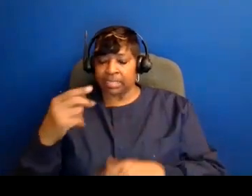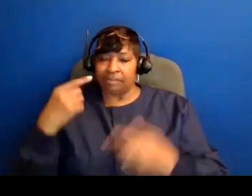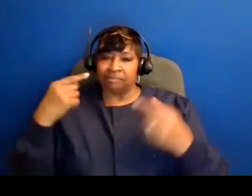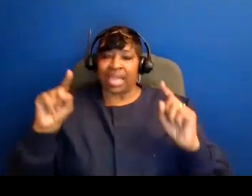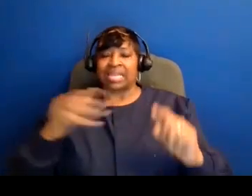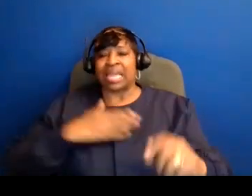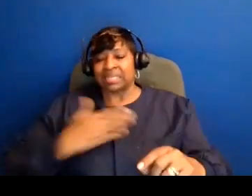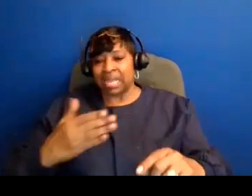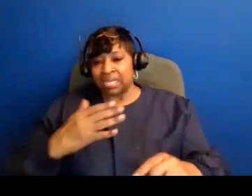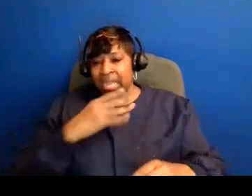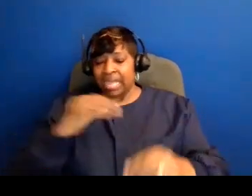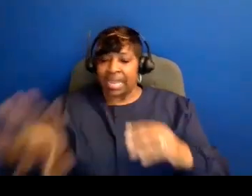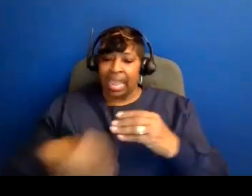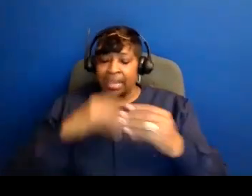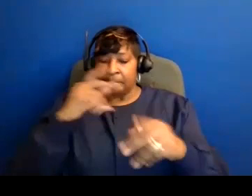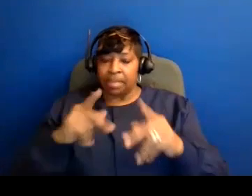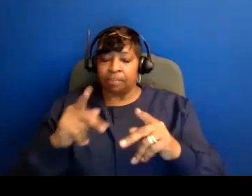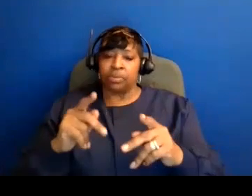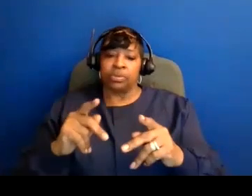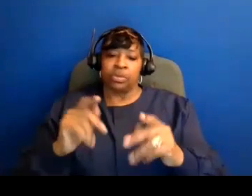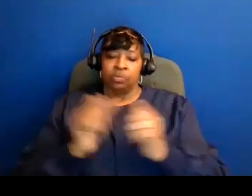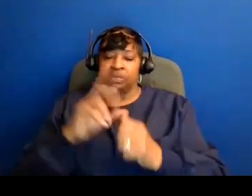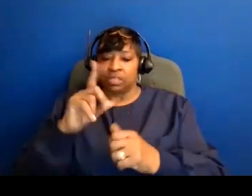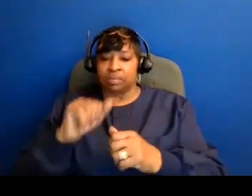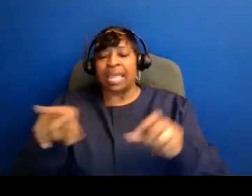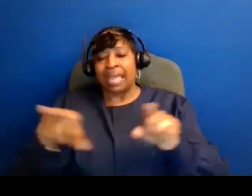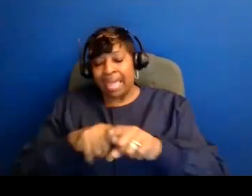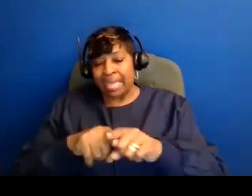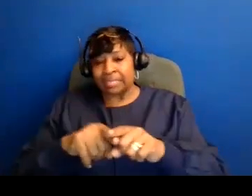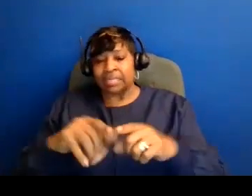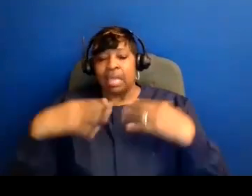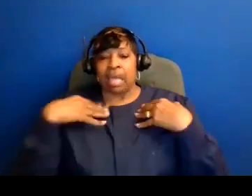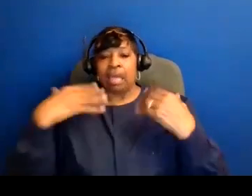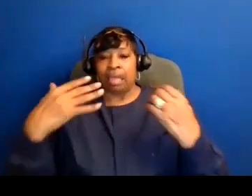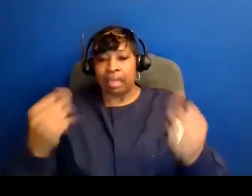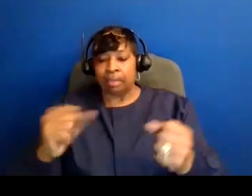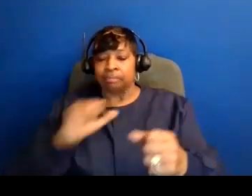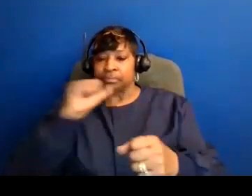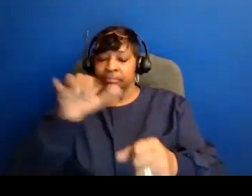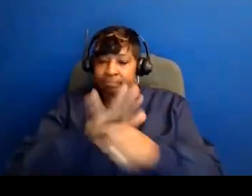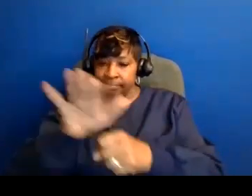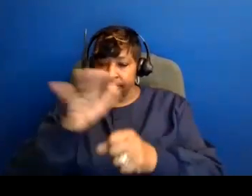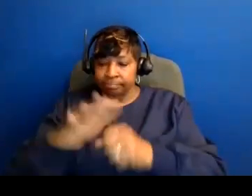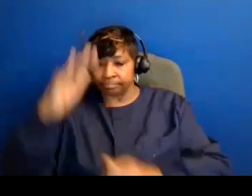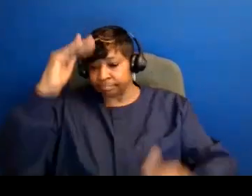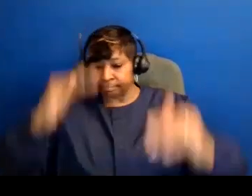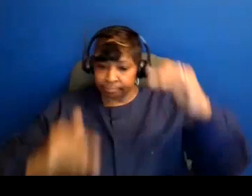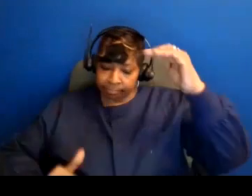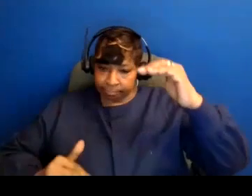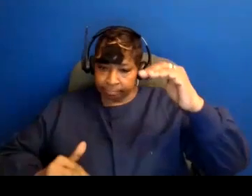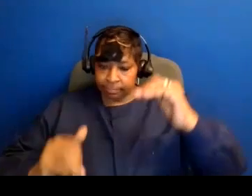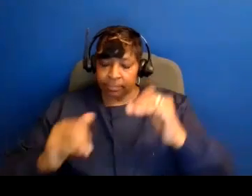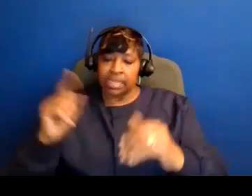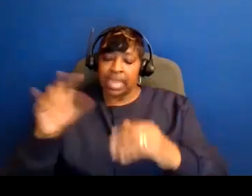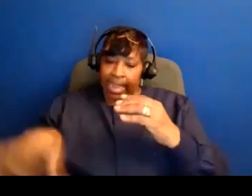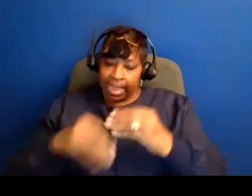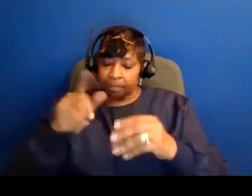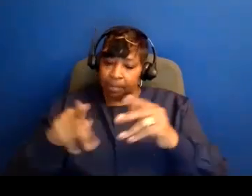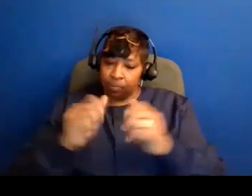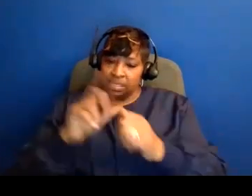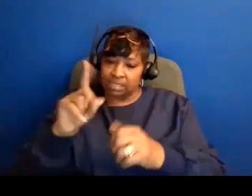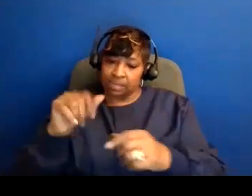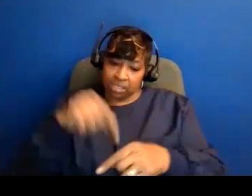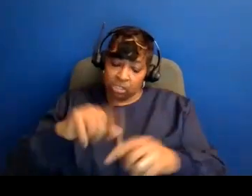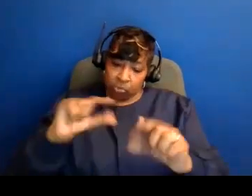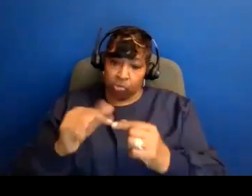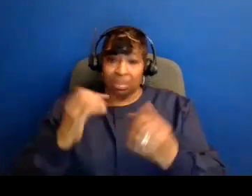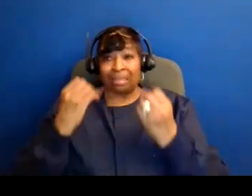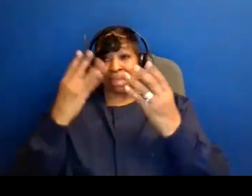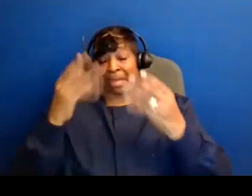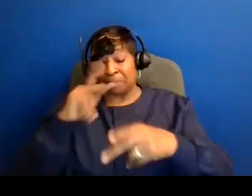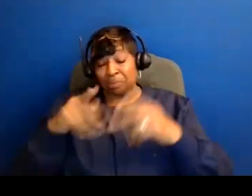lauravanpuymbrouck: and despite being recognized as having disparate health, access, and health outcomes, it was just a few weeks, and not without a lot of fighting right